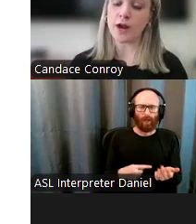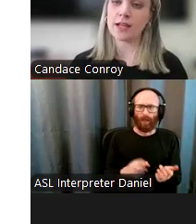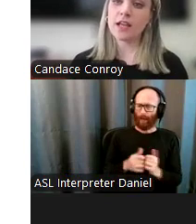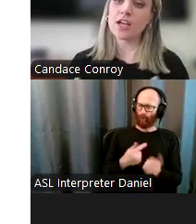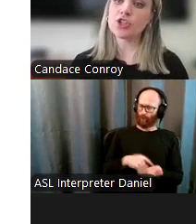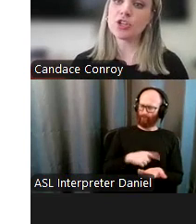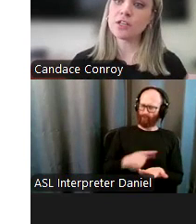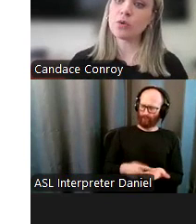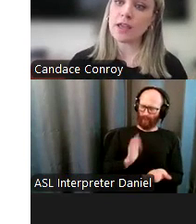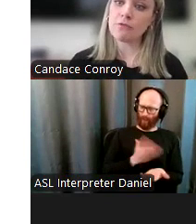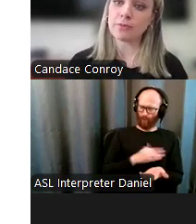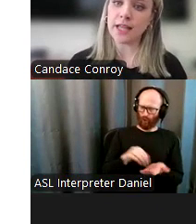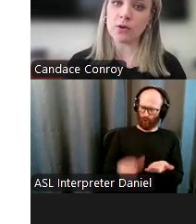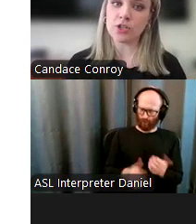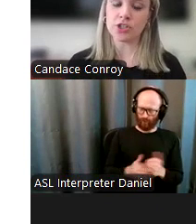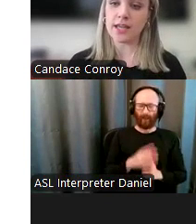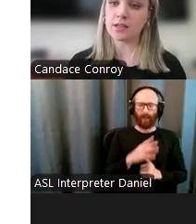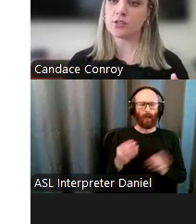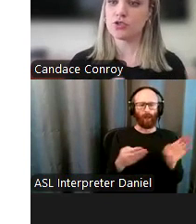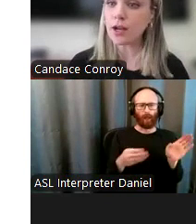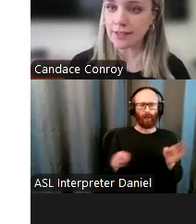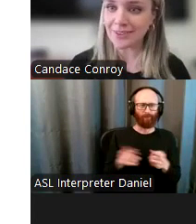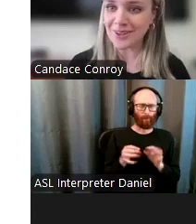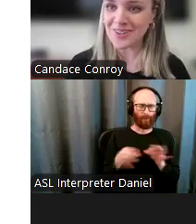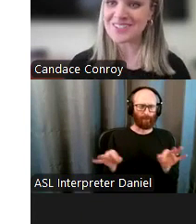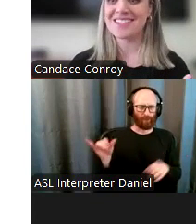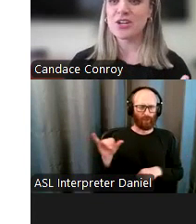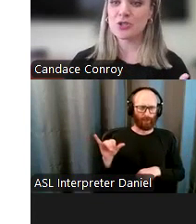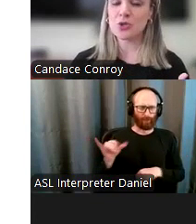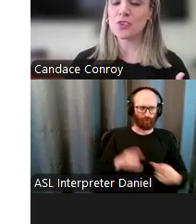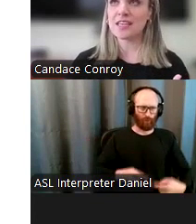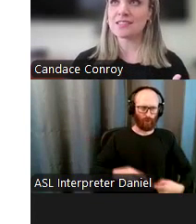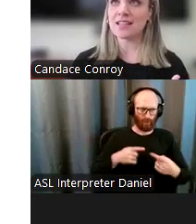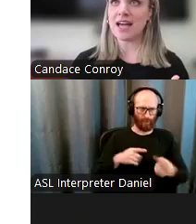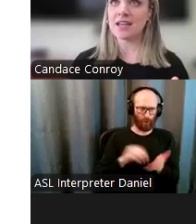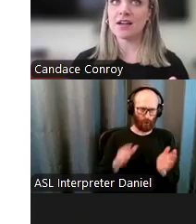right?’ and shifting away from language like struggling learners to things like